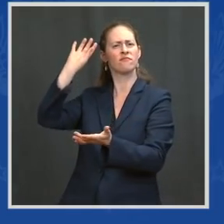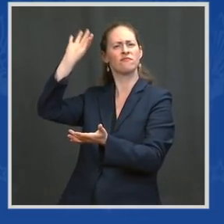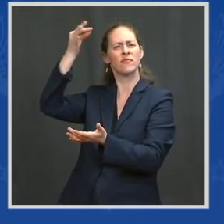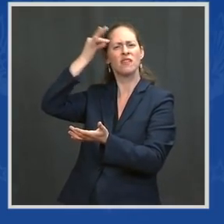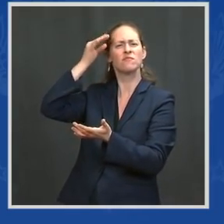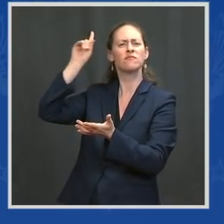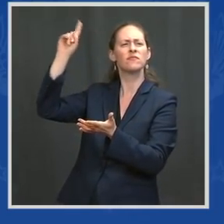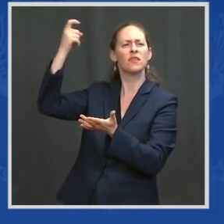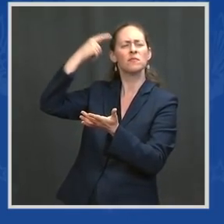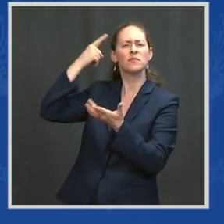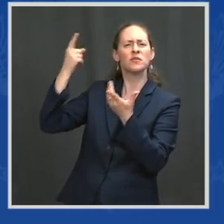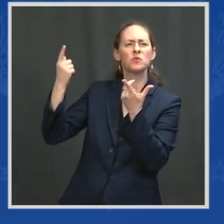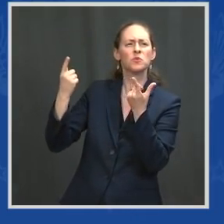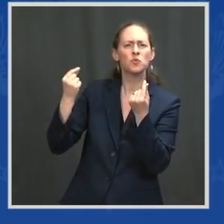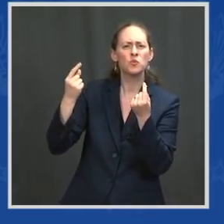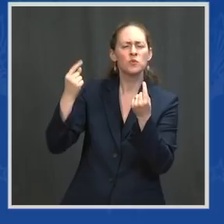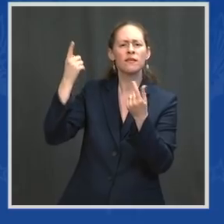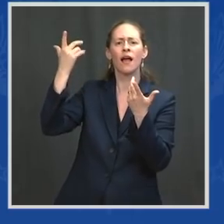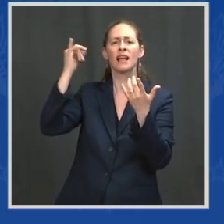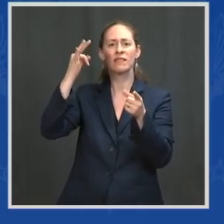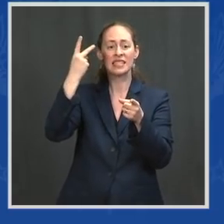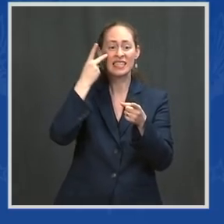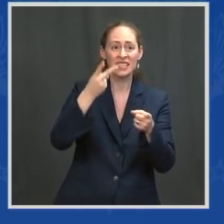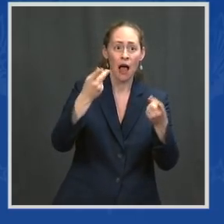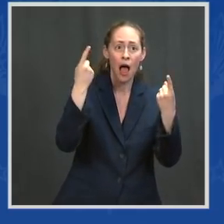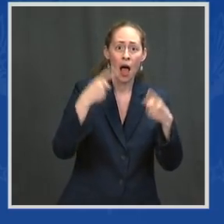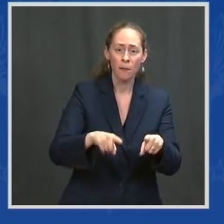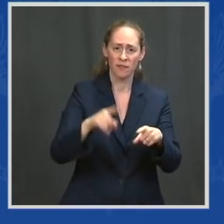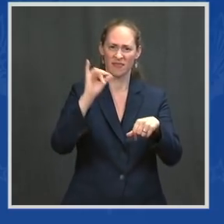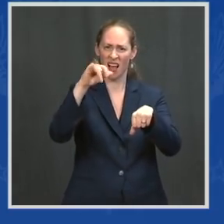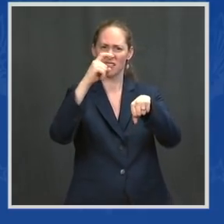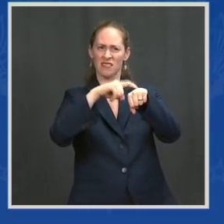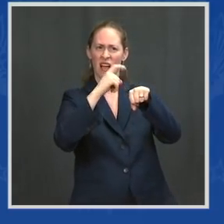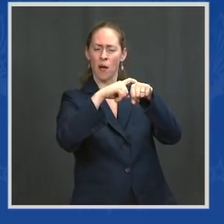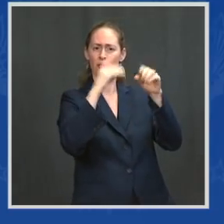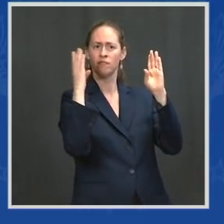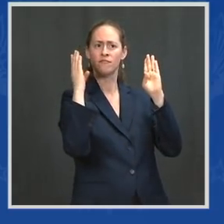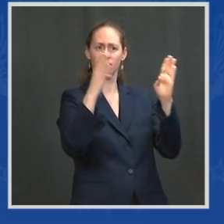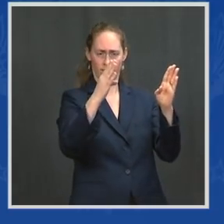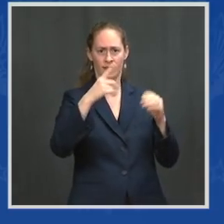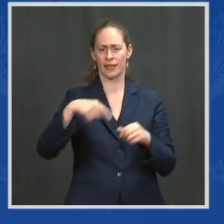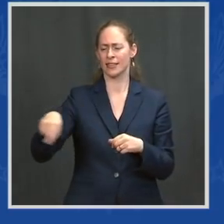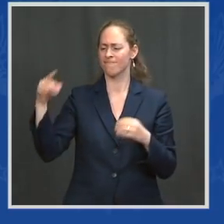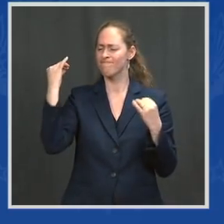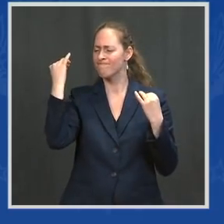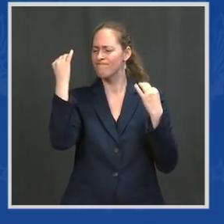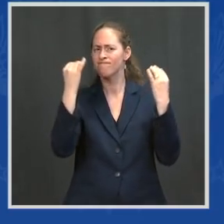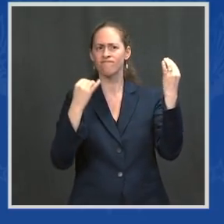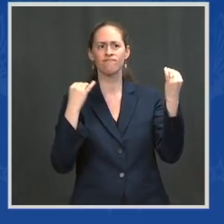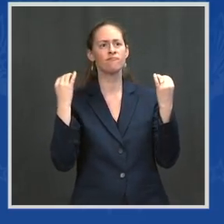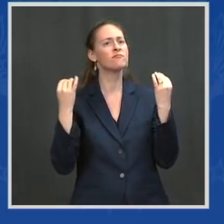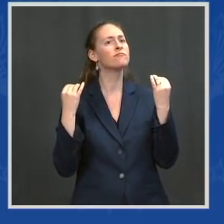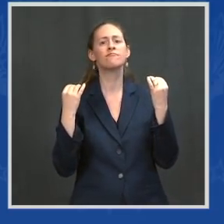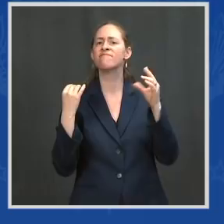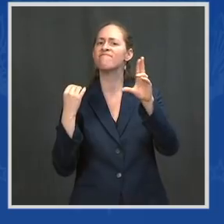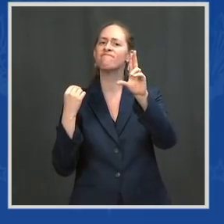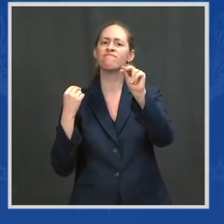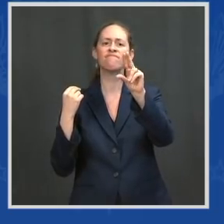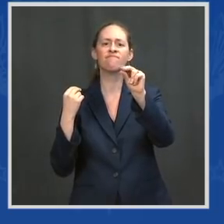within the course of 12 months. They couldn't recollect any others. I don't know if another city has had it as bad as Lake Charles